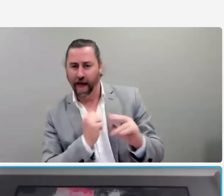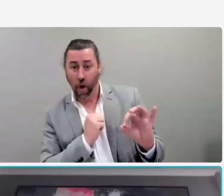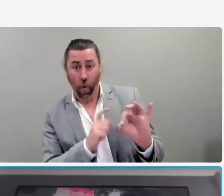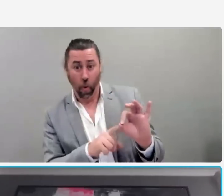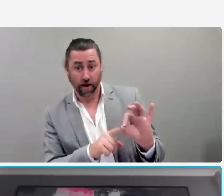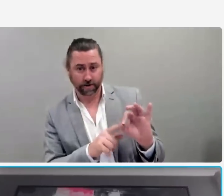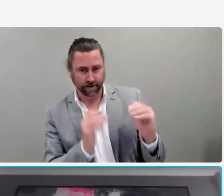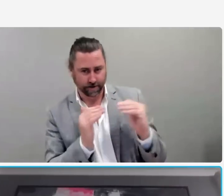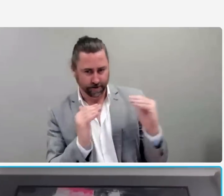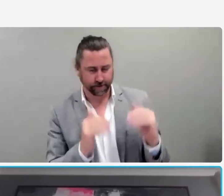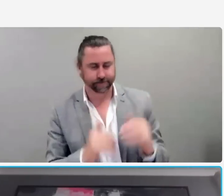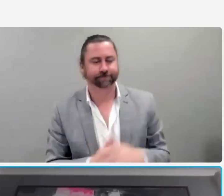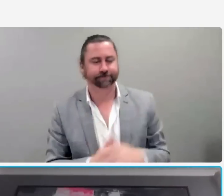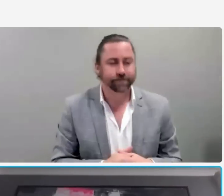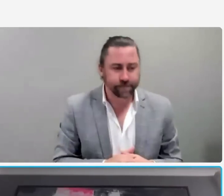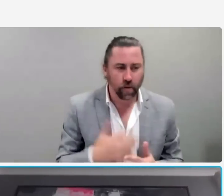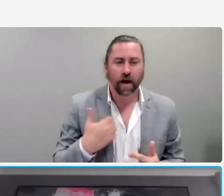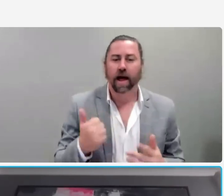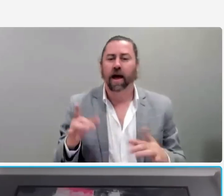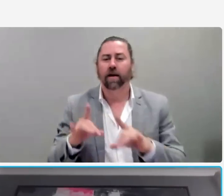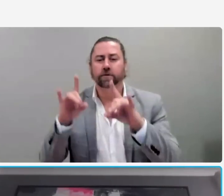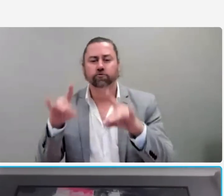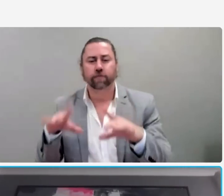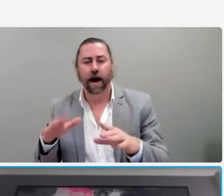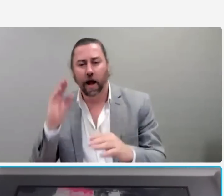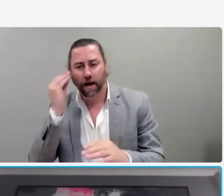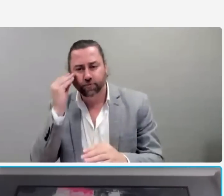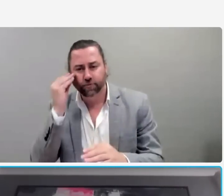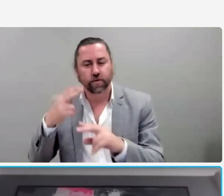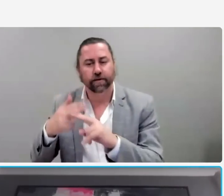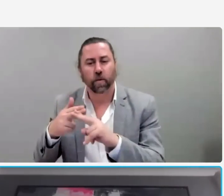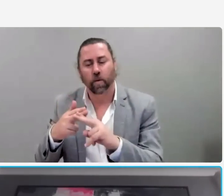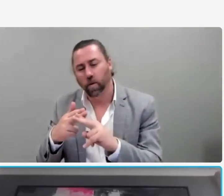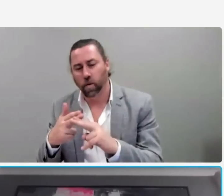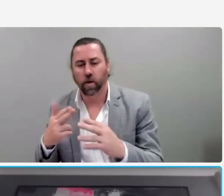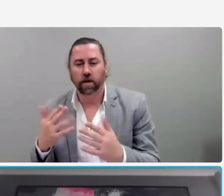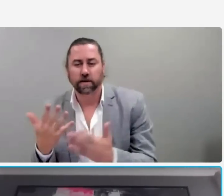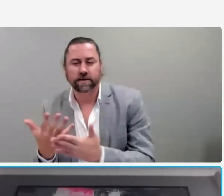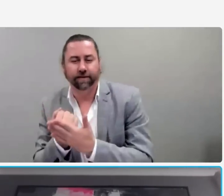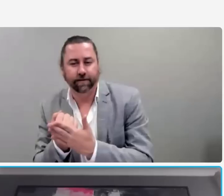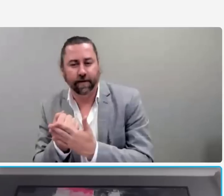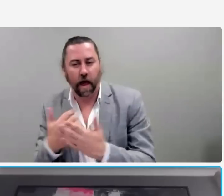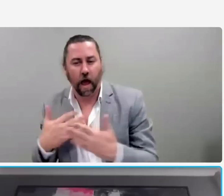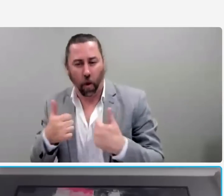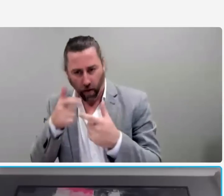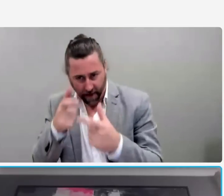collaboration with the Australian Commission on Safety and Quality in Health Care or the Health Commission who has responsibility for setting